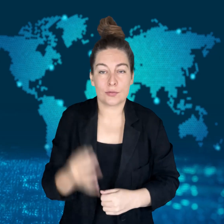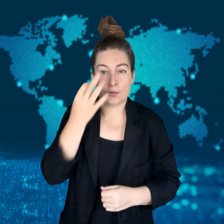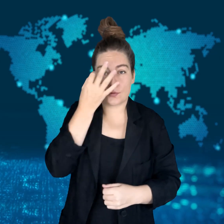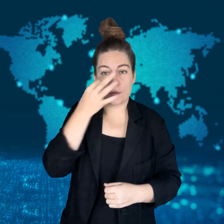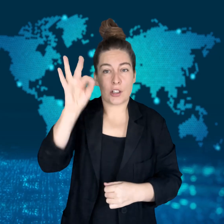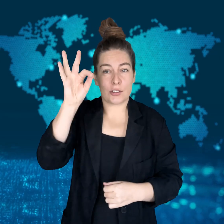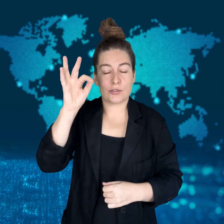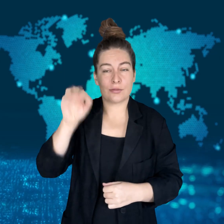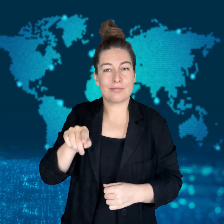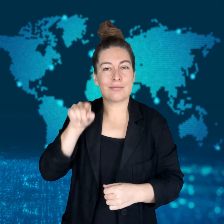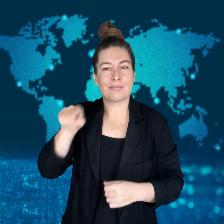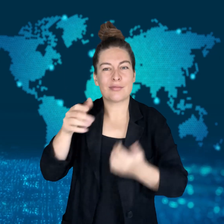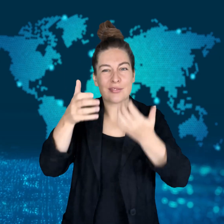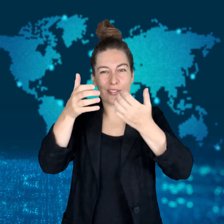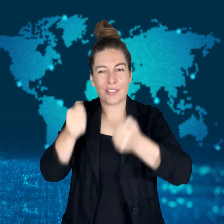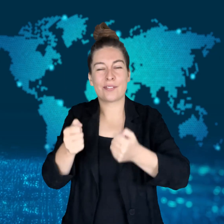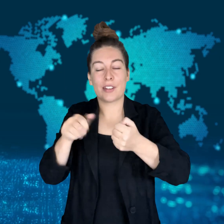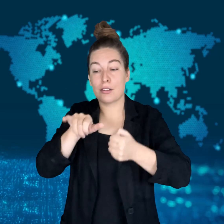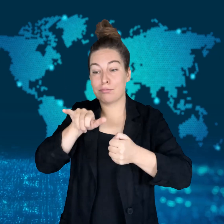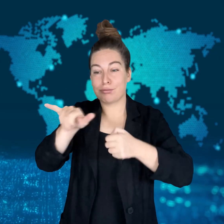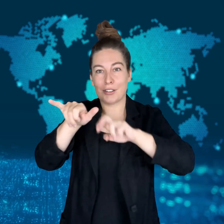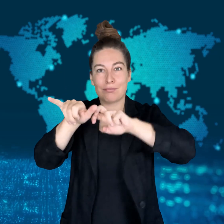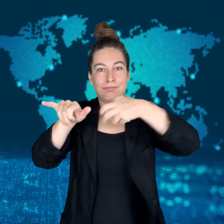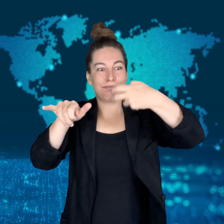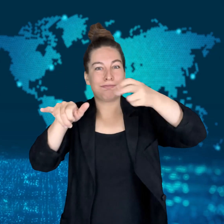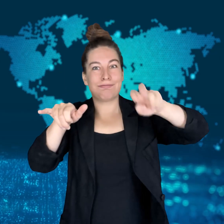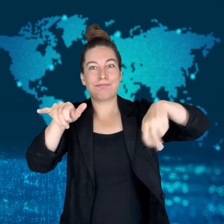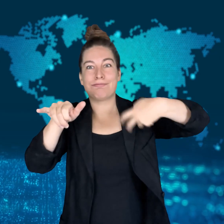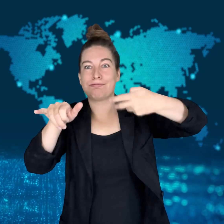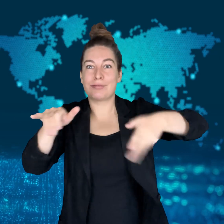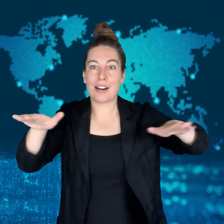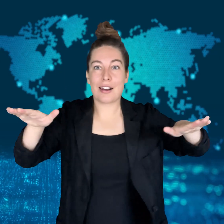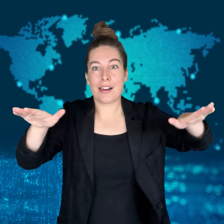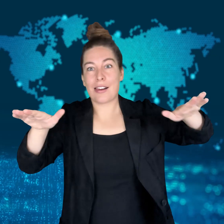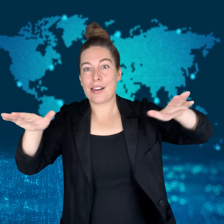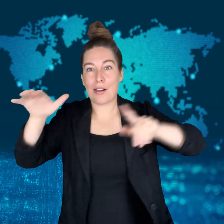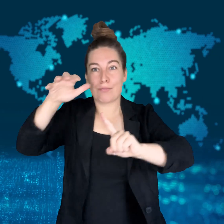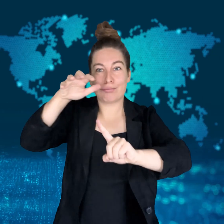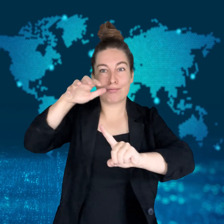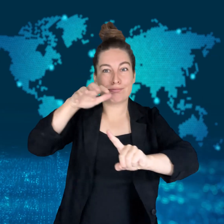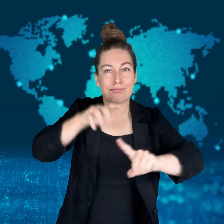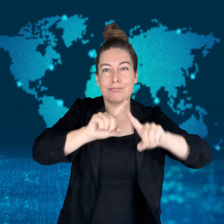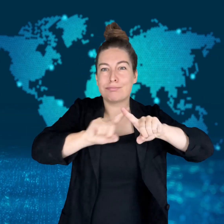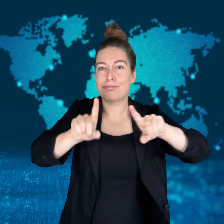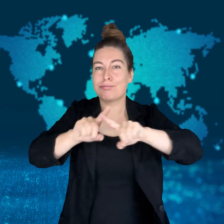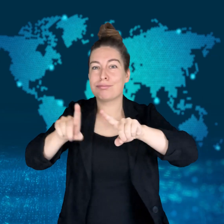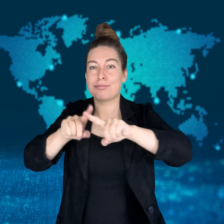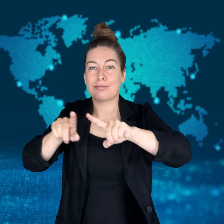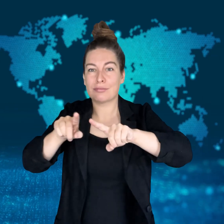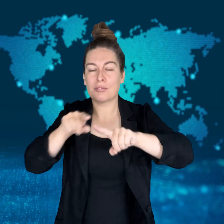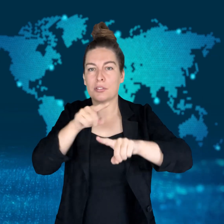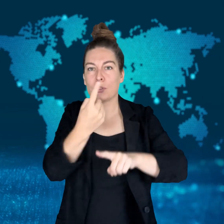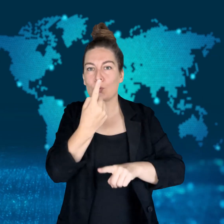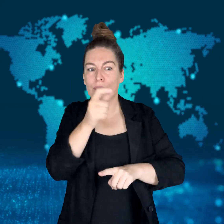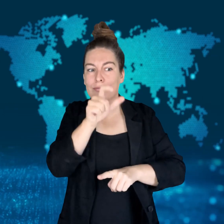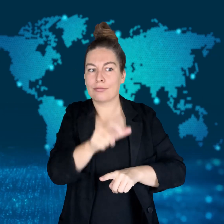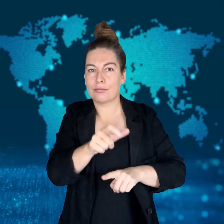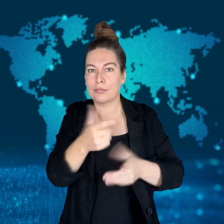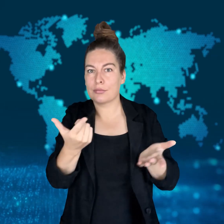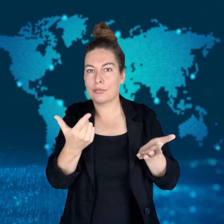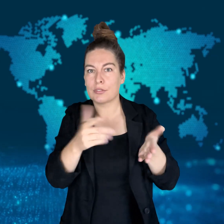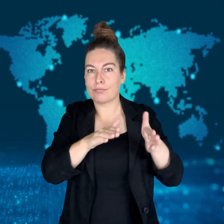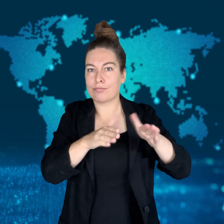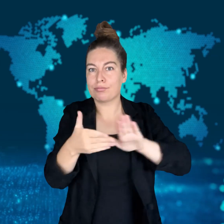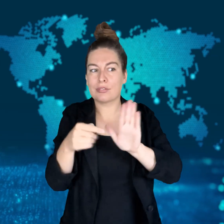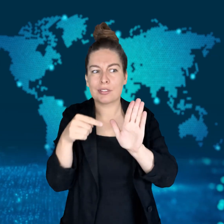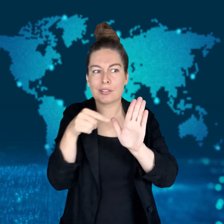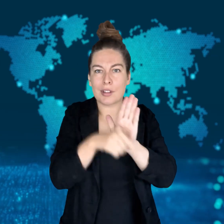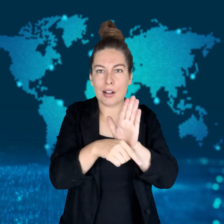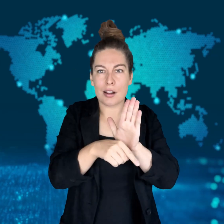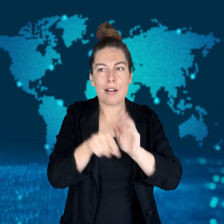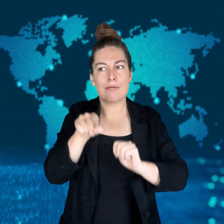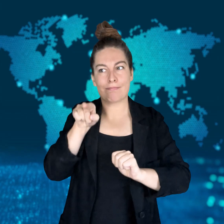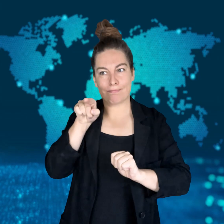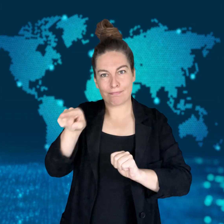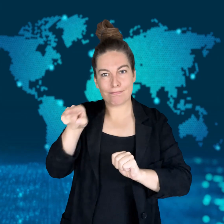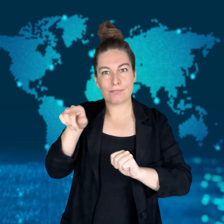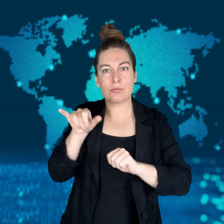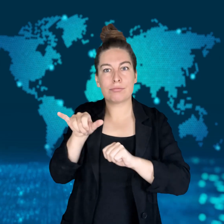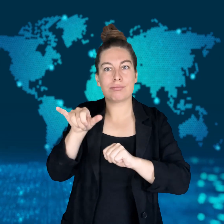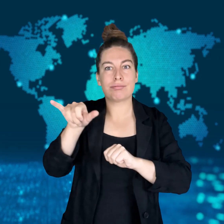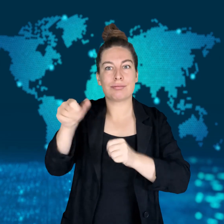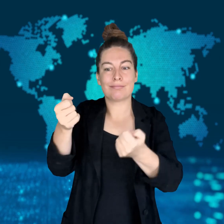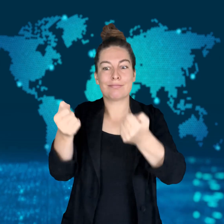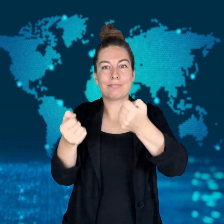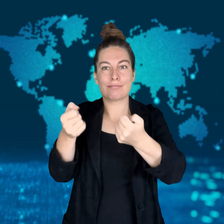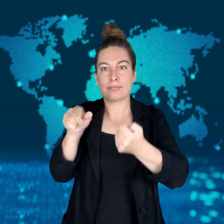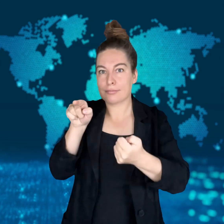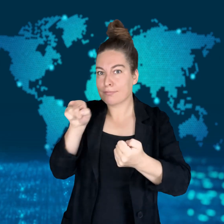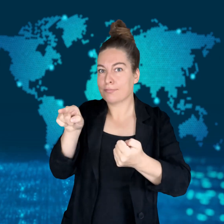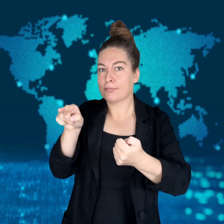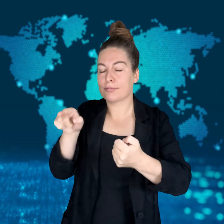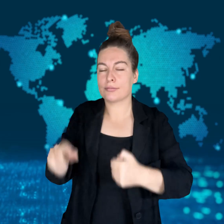Pilot charged after skydiver dies